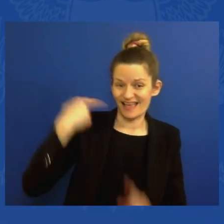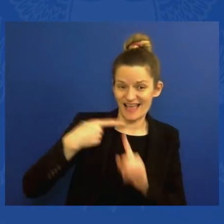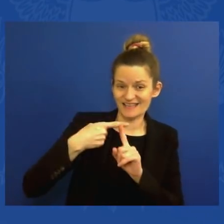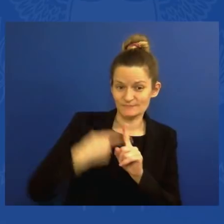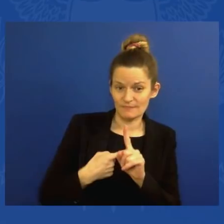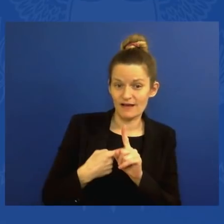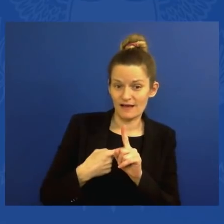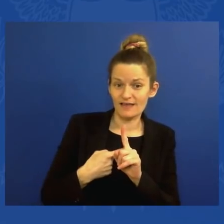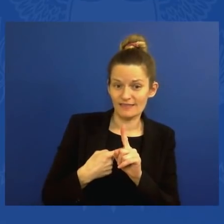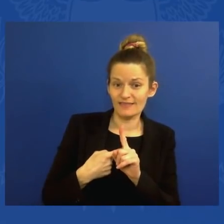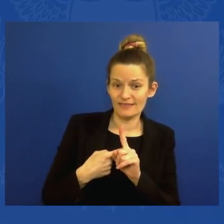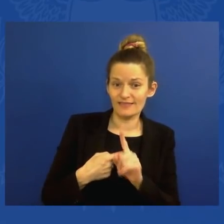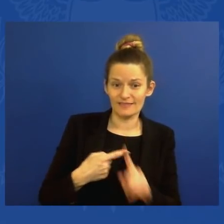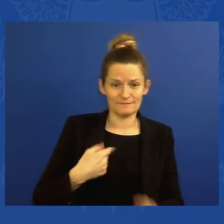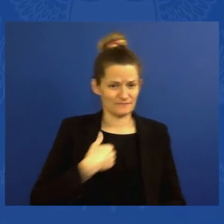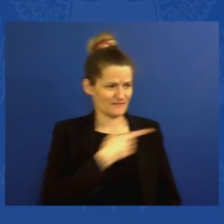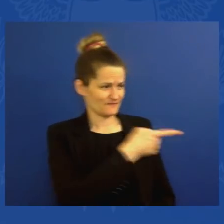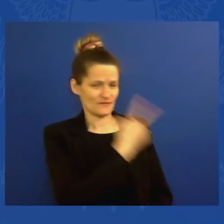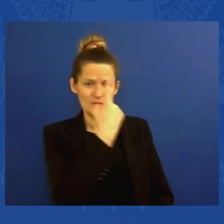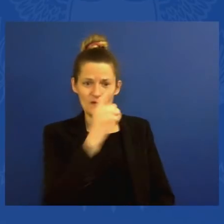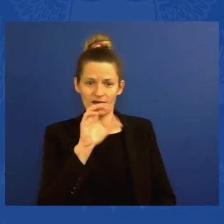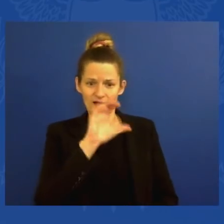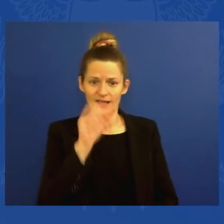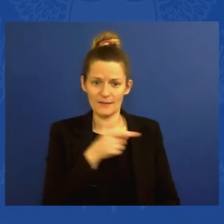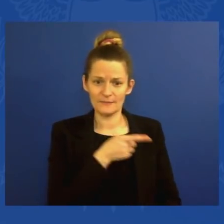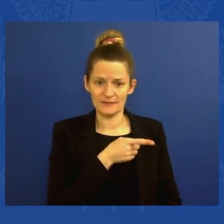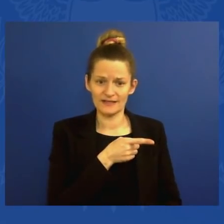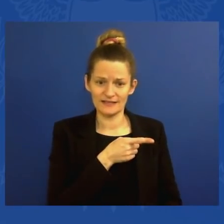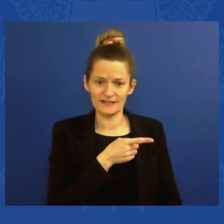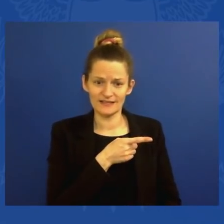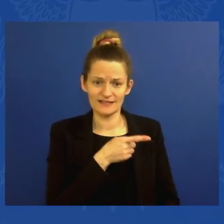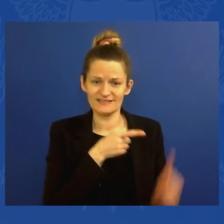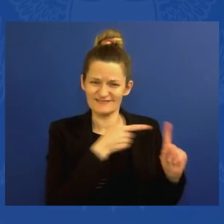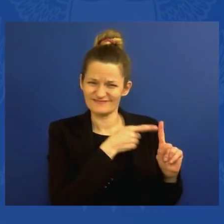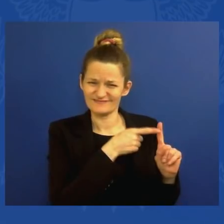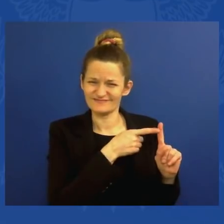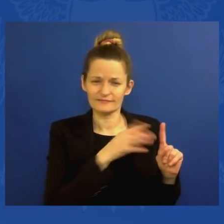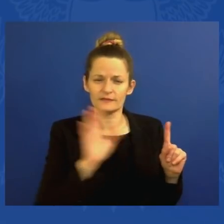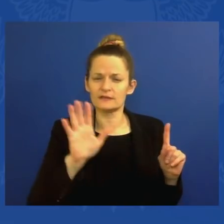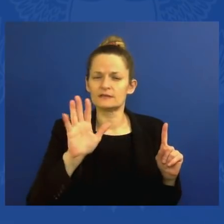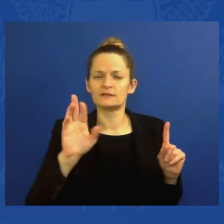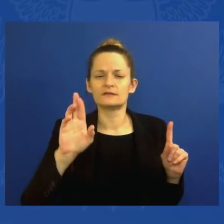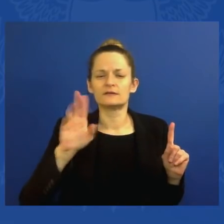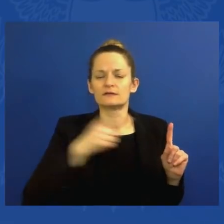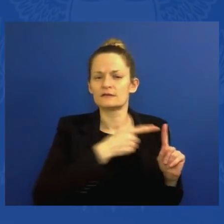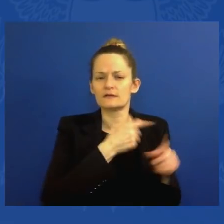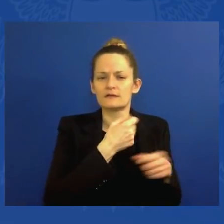announced a $700 million investment by 2025